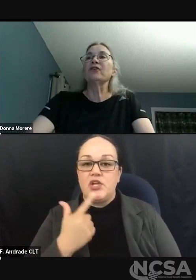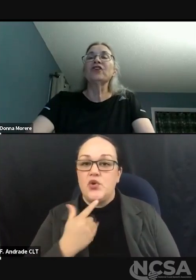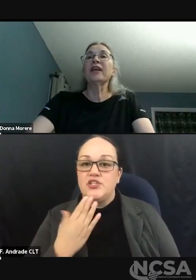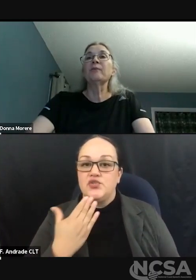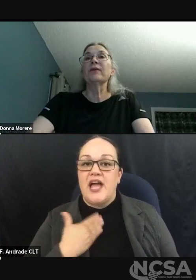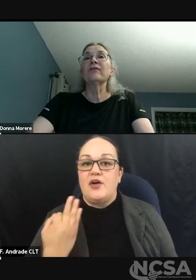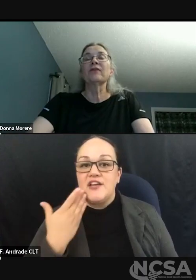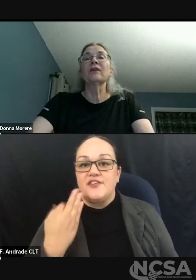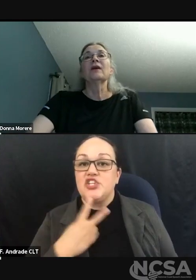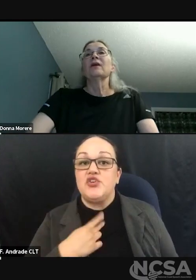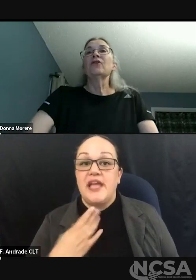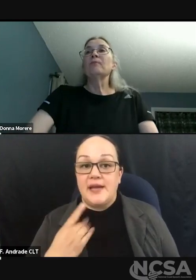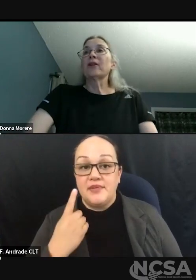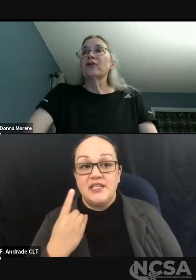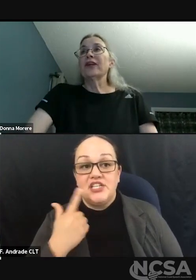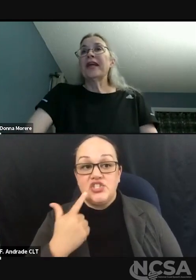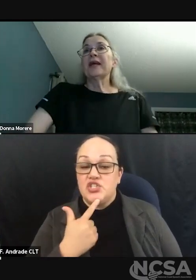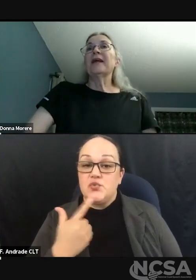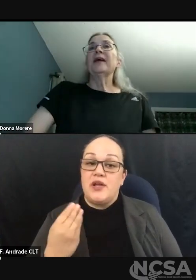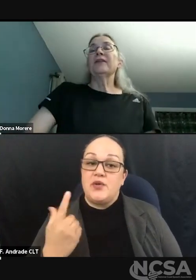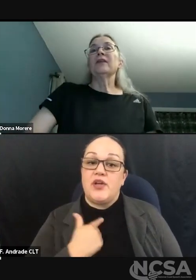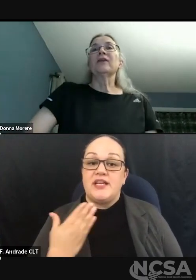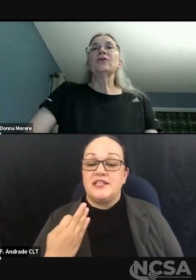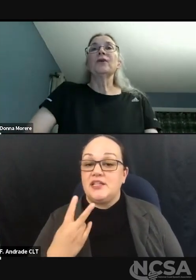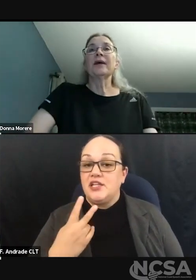and she came with us, and cue better than her dad at the end of the Cue Camp.